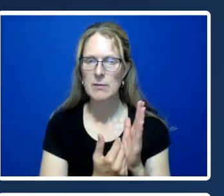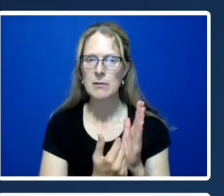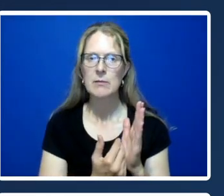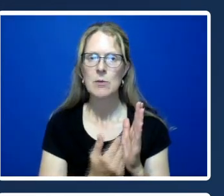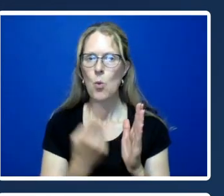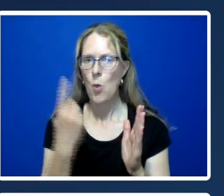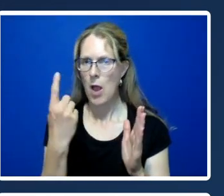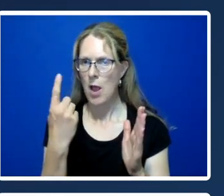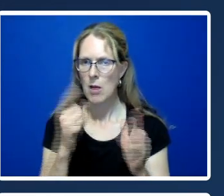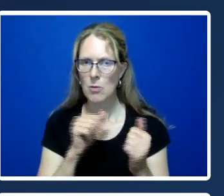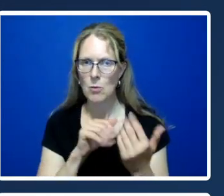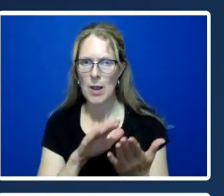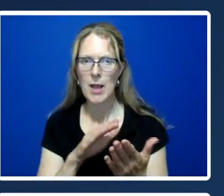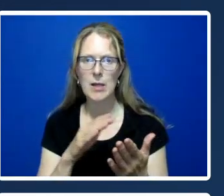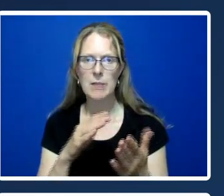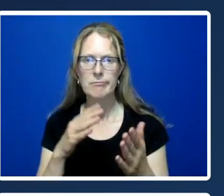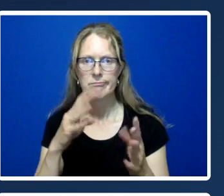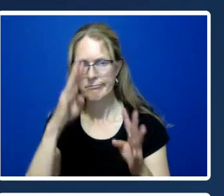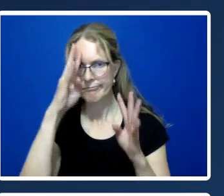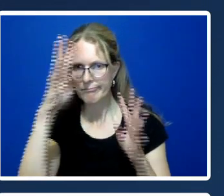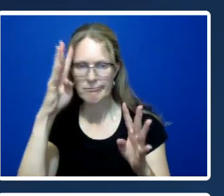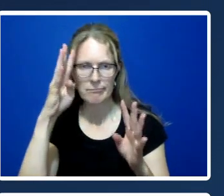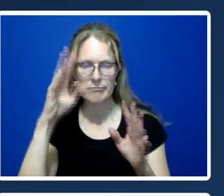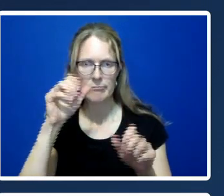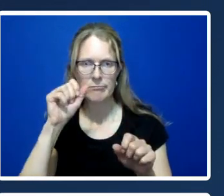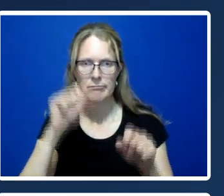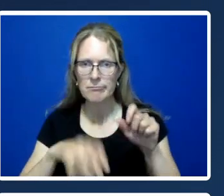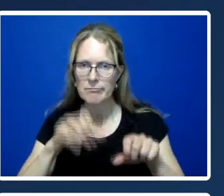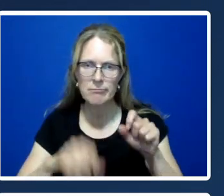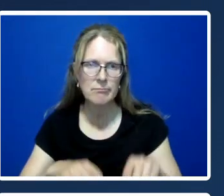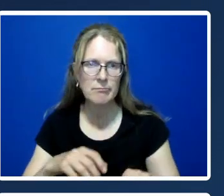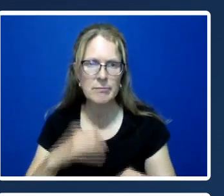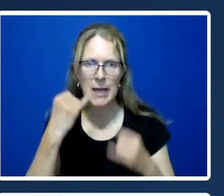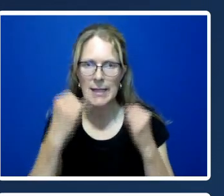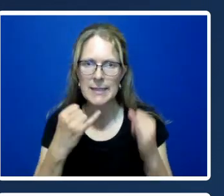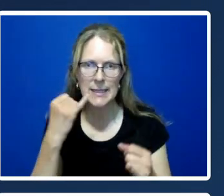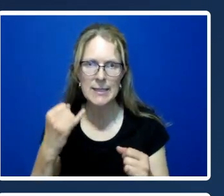The sheet lists the time the activity will take, the tools and material required, and the